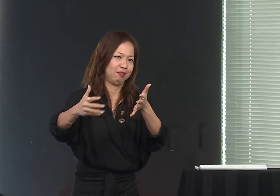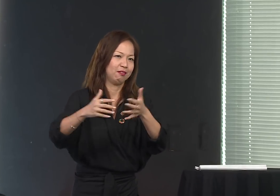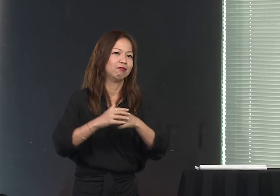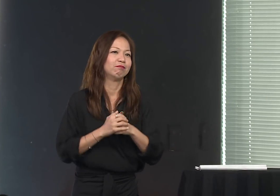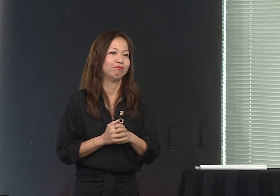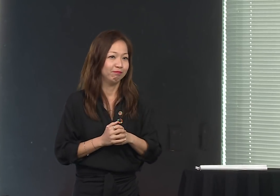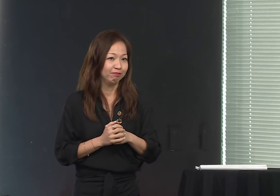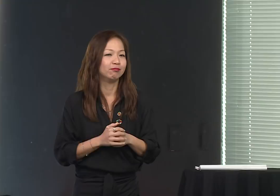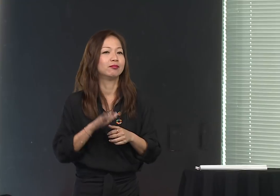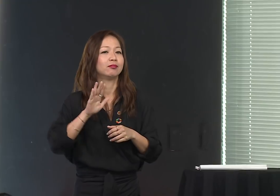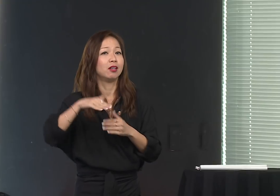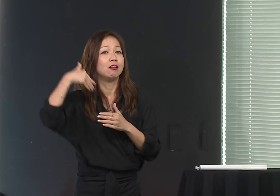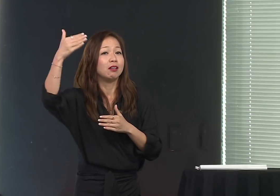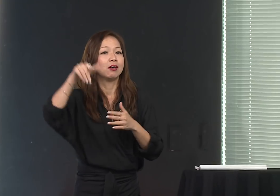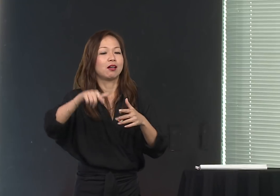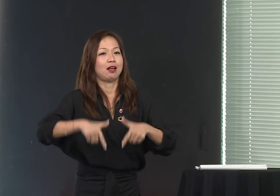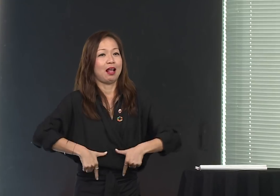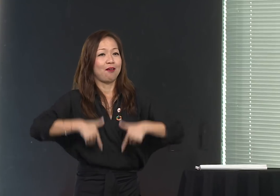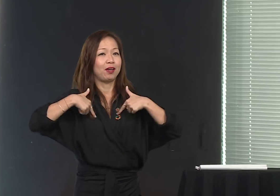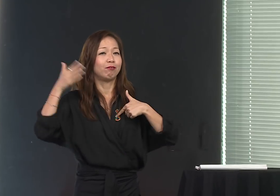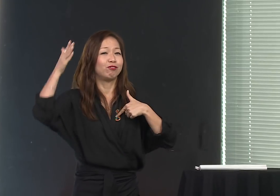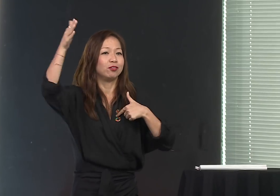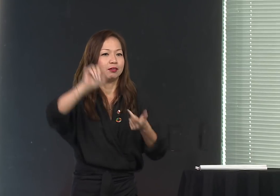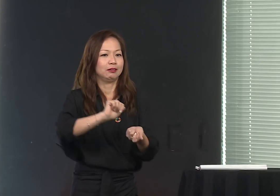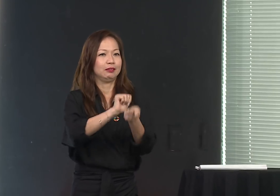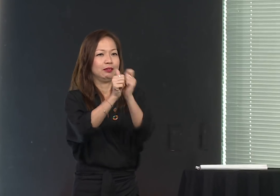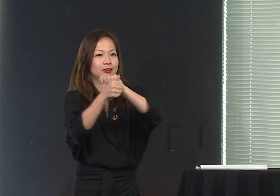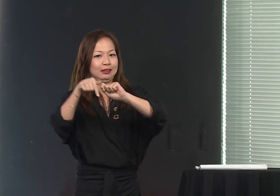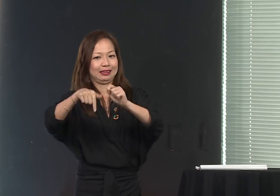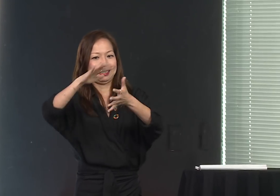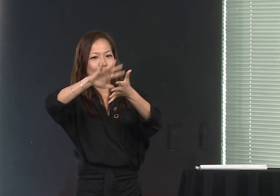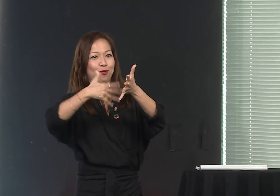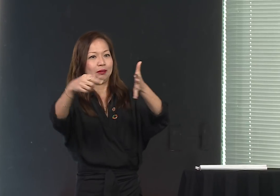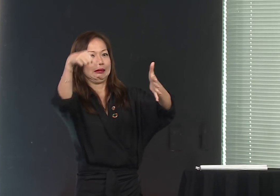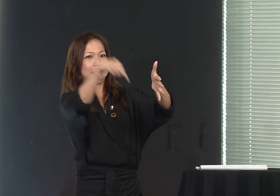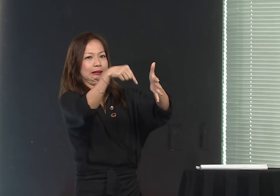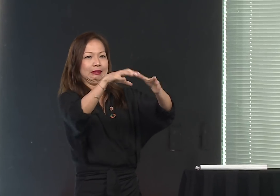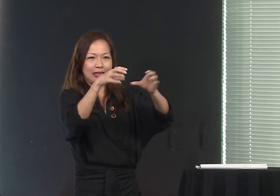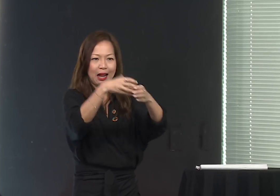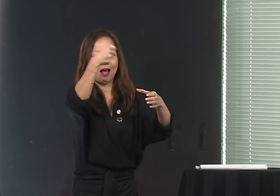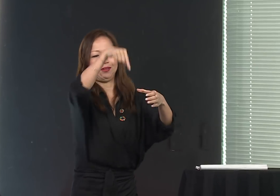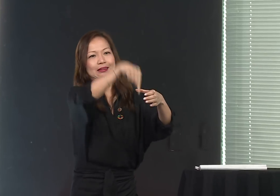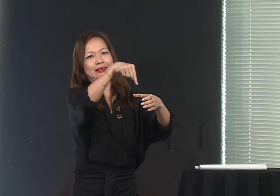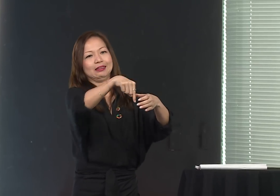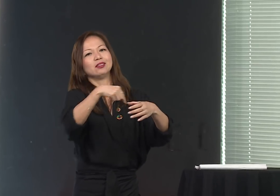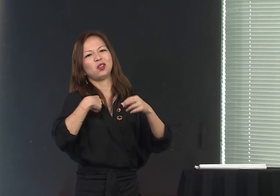We had a lot of great discussions today, and I think from here on, it's important that we all go home and promote